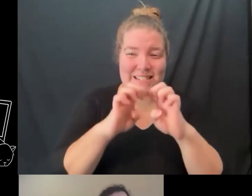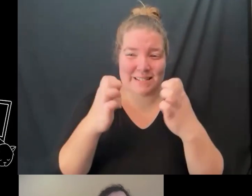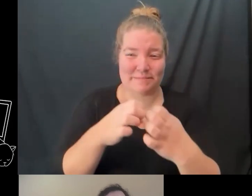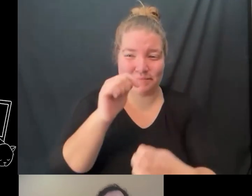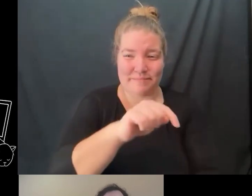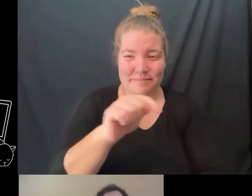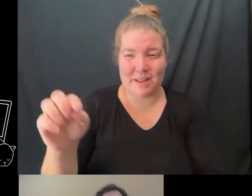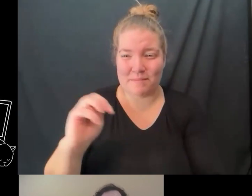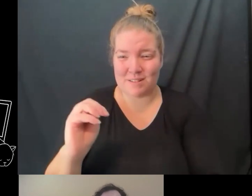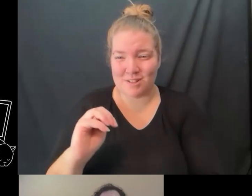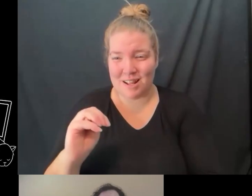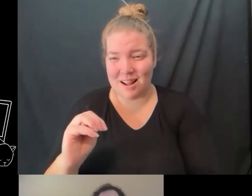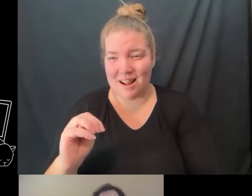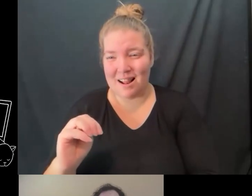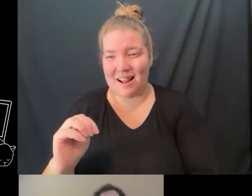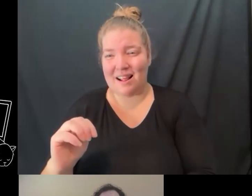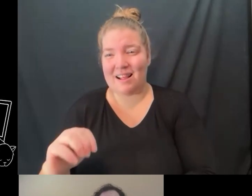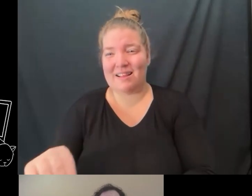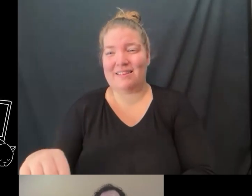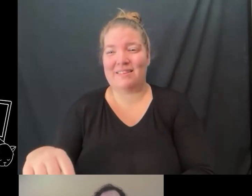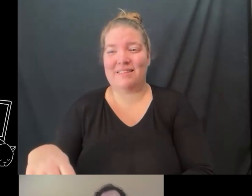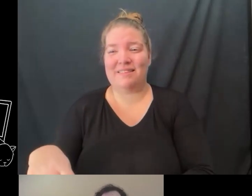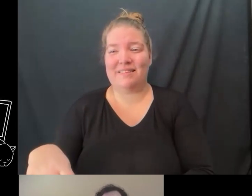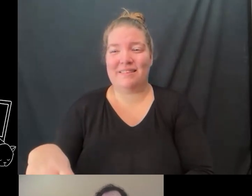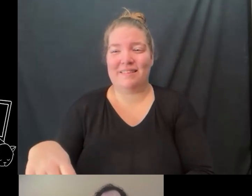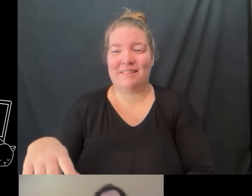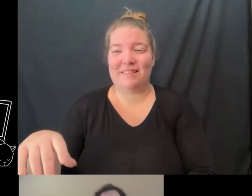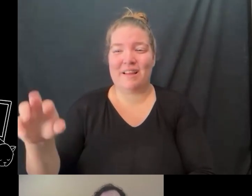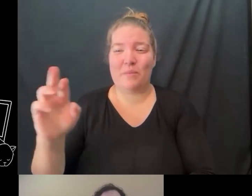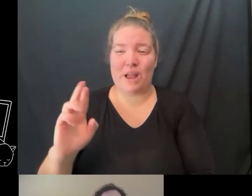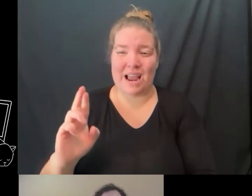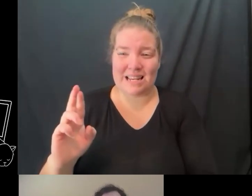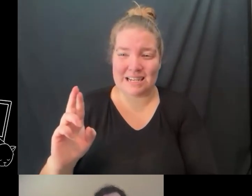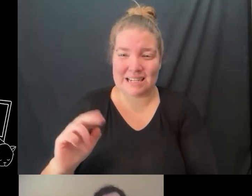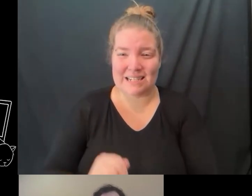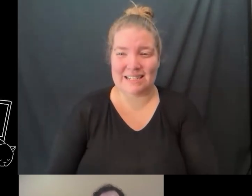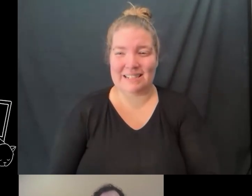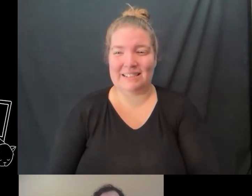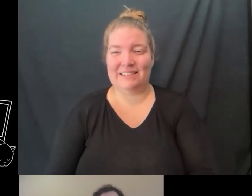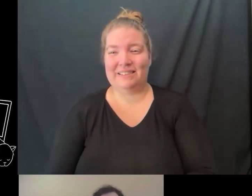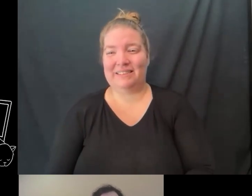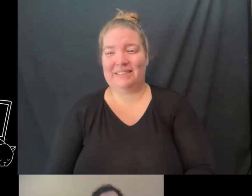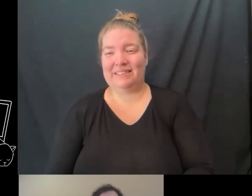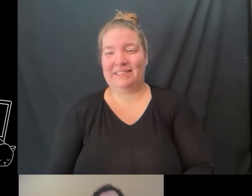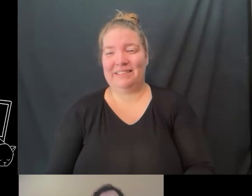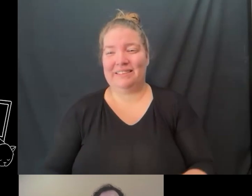team of Abhinav and Michael and Randy, who's supporting us.